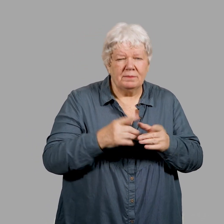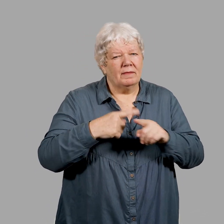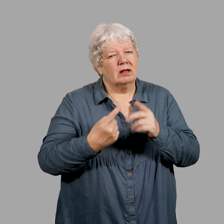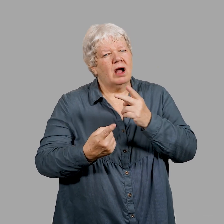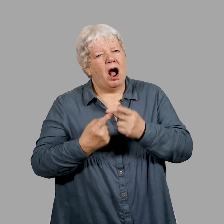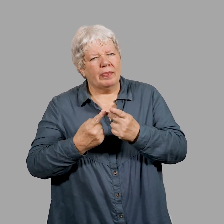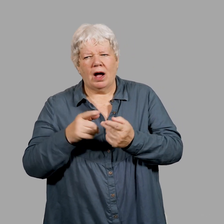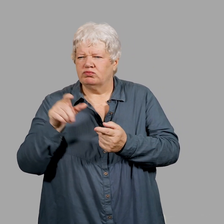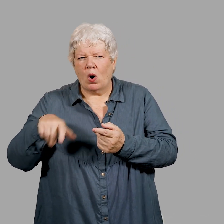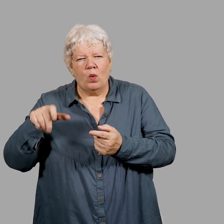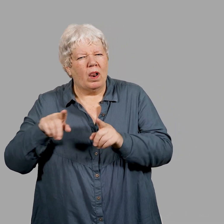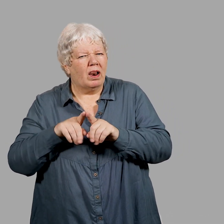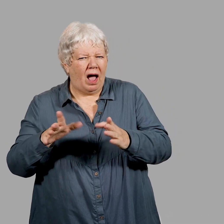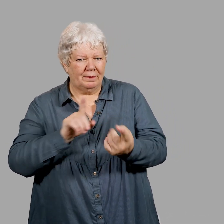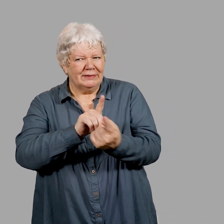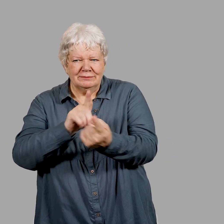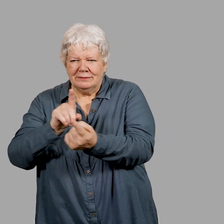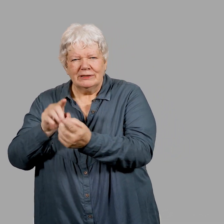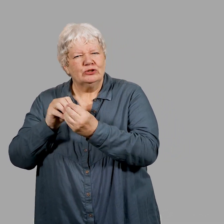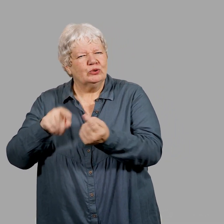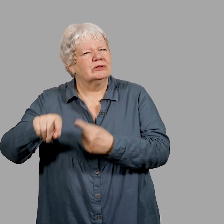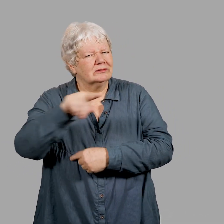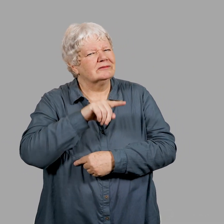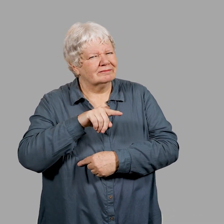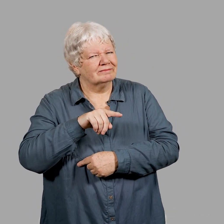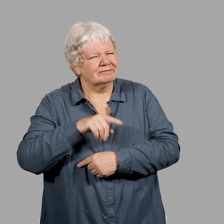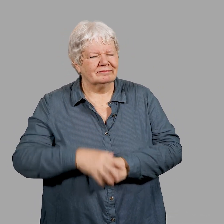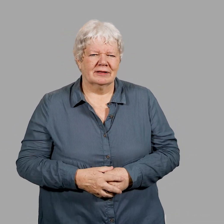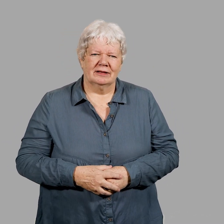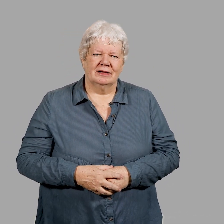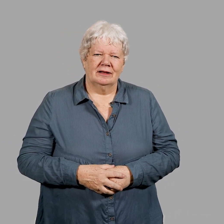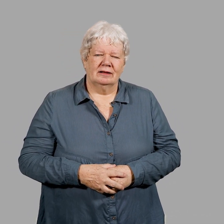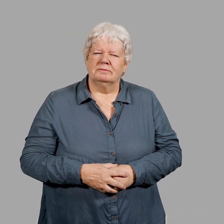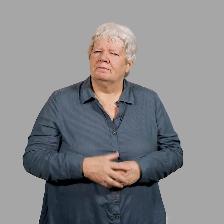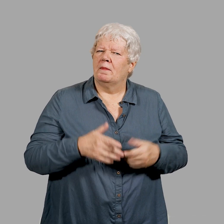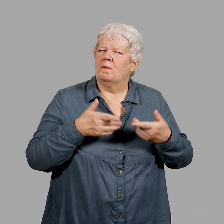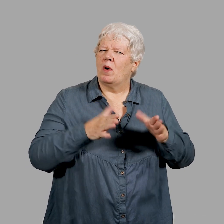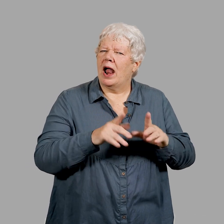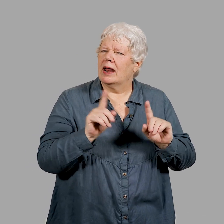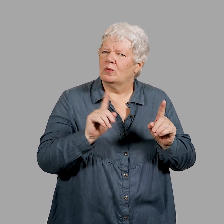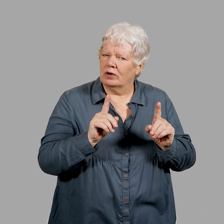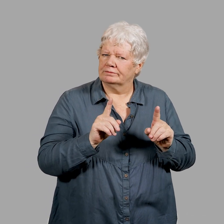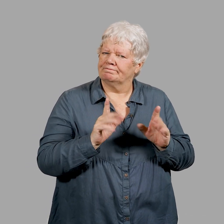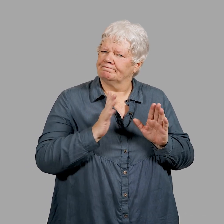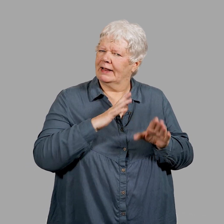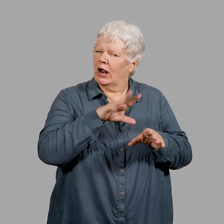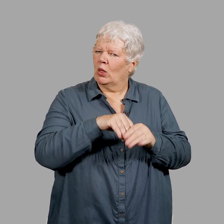and other student-facing roles such as front-of-house. Mechanisms to include